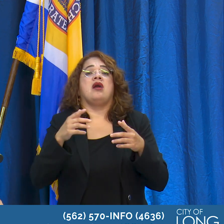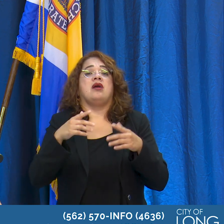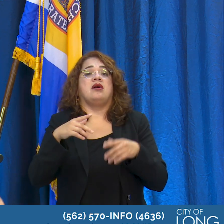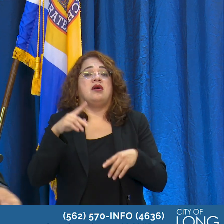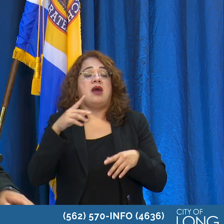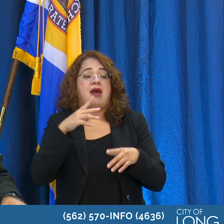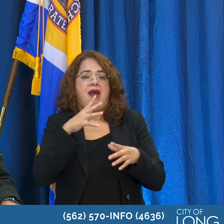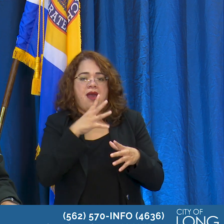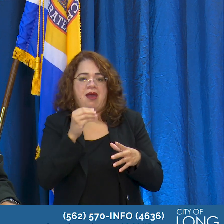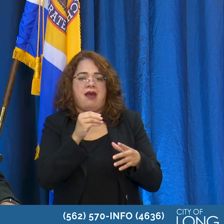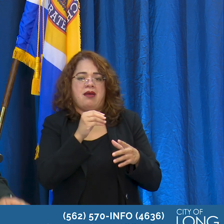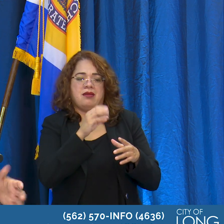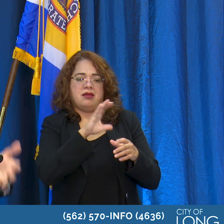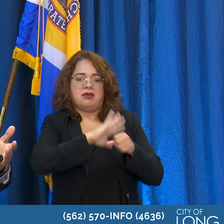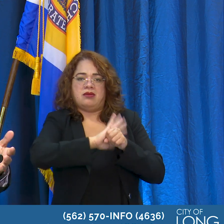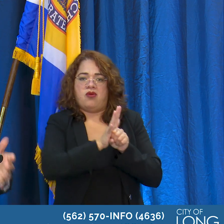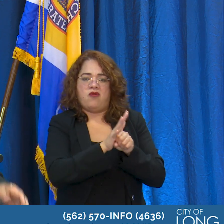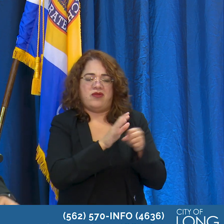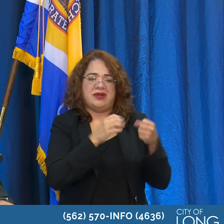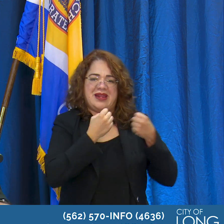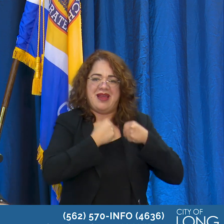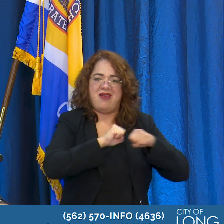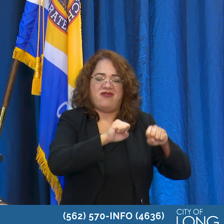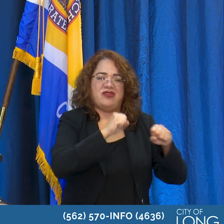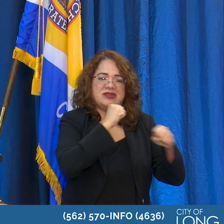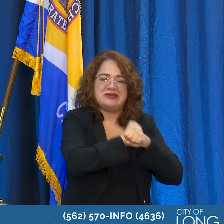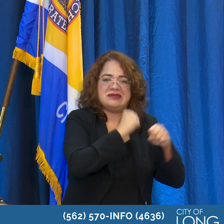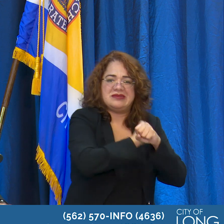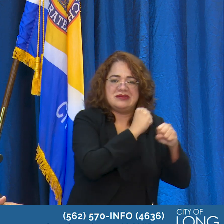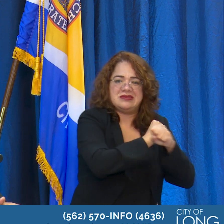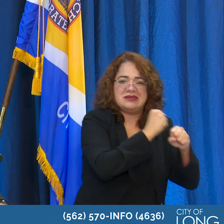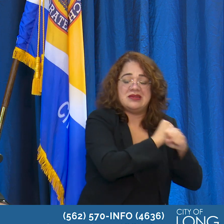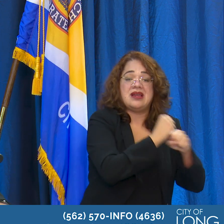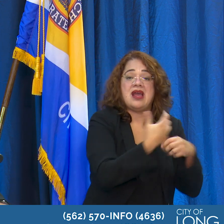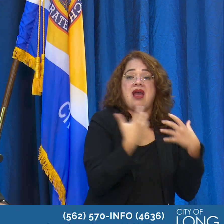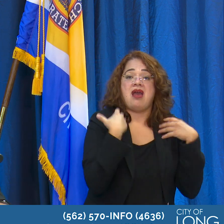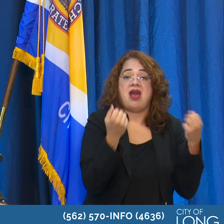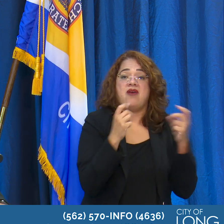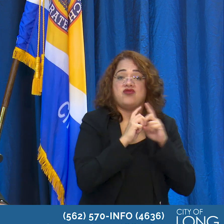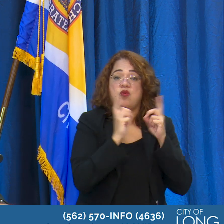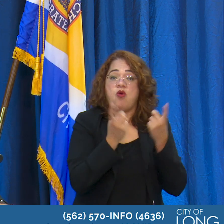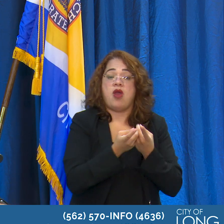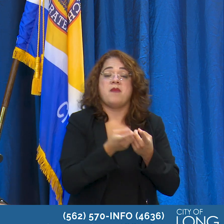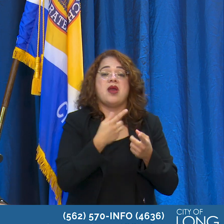note that it's important that we scale up our Health Department in this time of budget cuts.